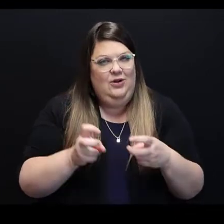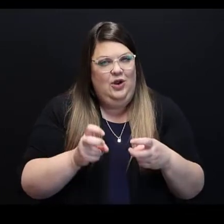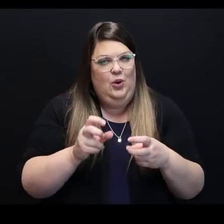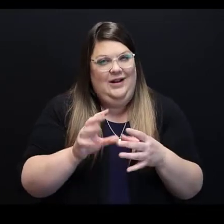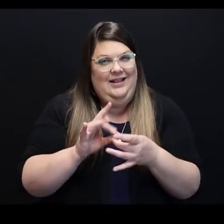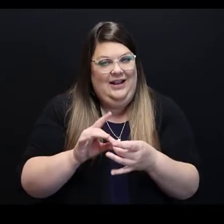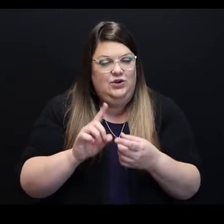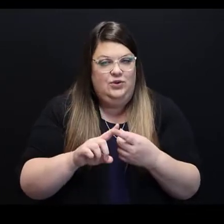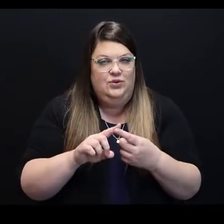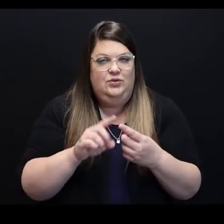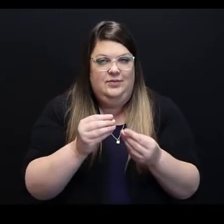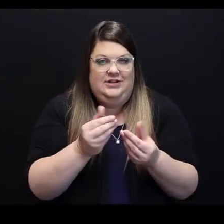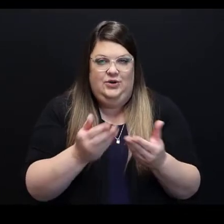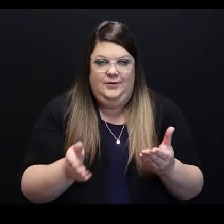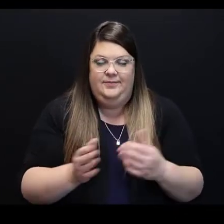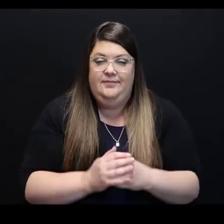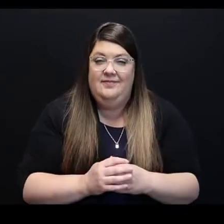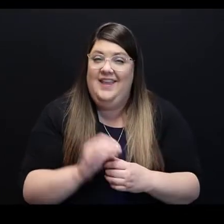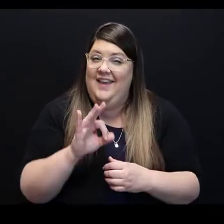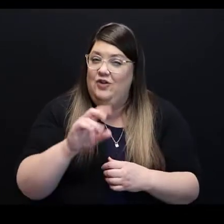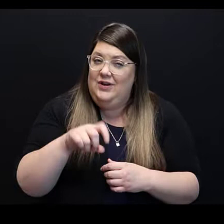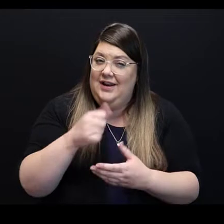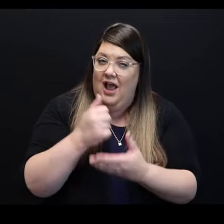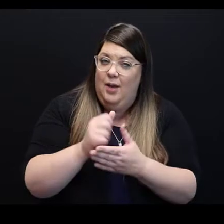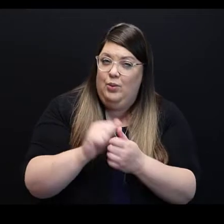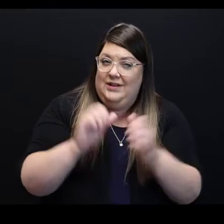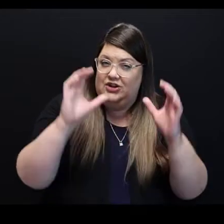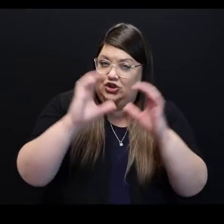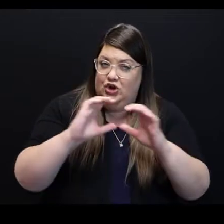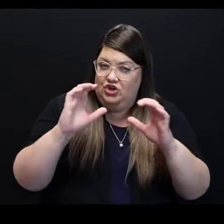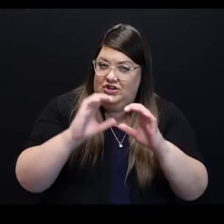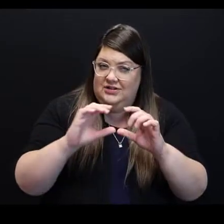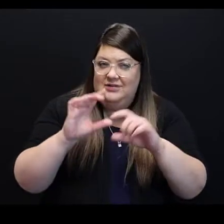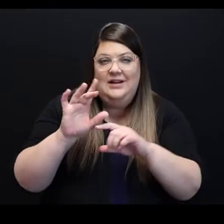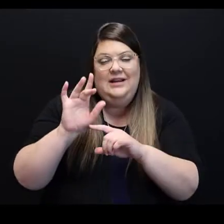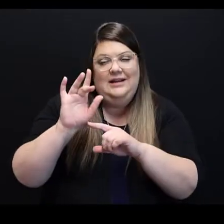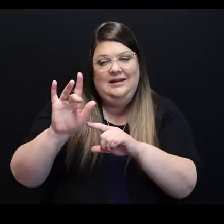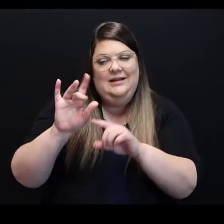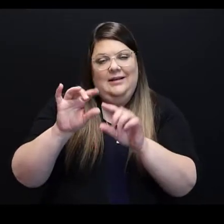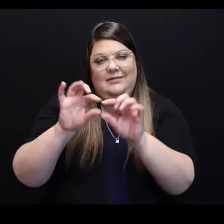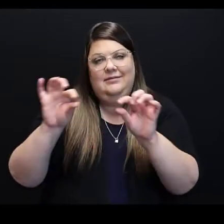If you need help conducting a search, select need more help with searching and filtering the library.